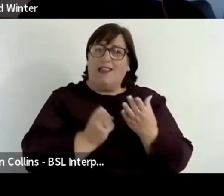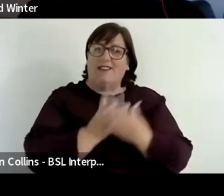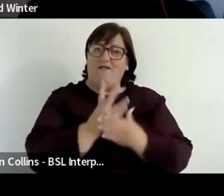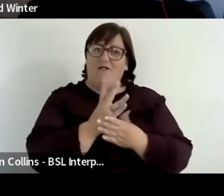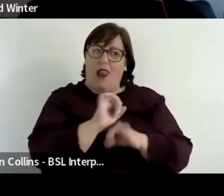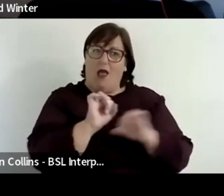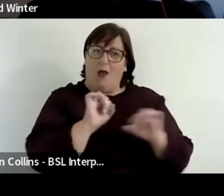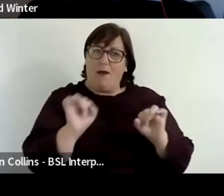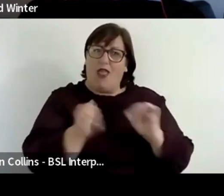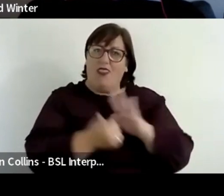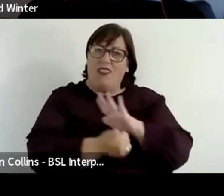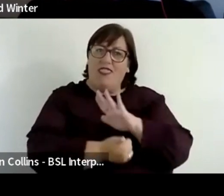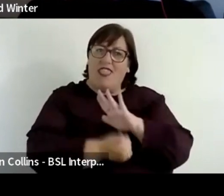I will hand over to you Ambrose.